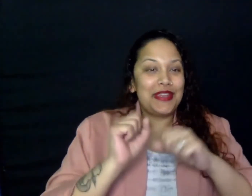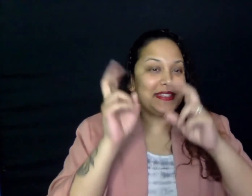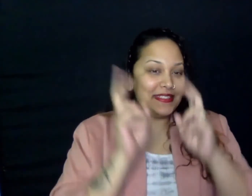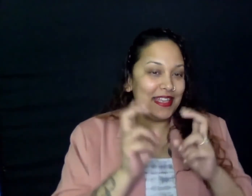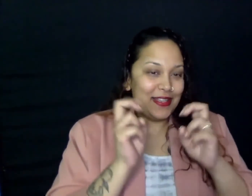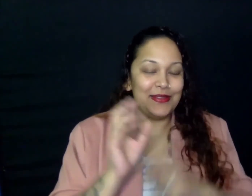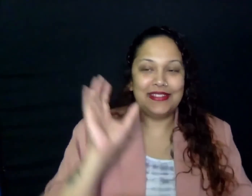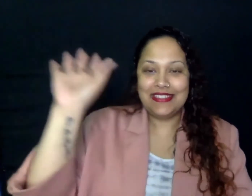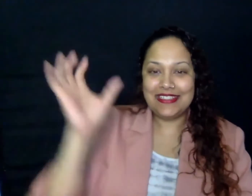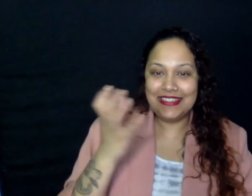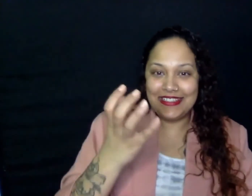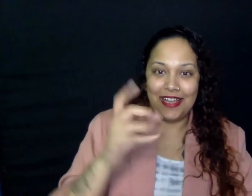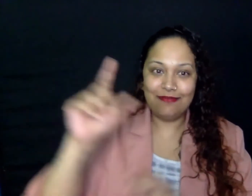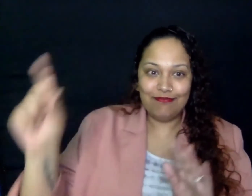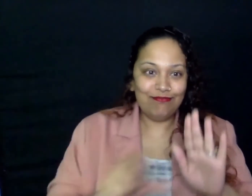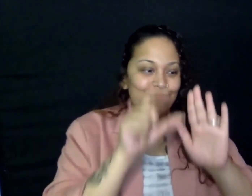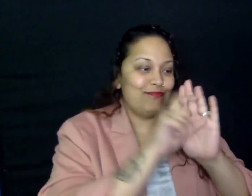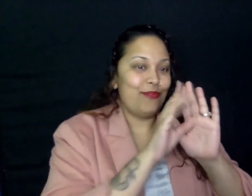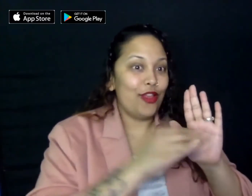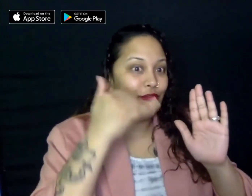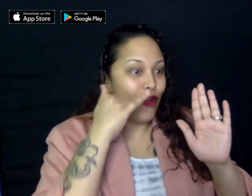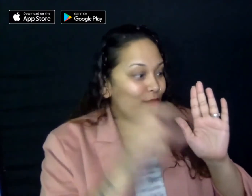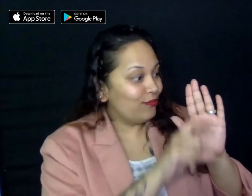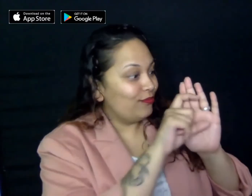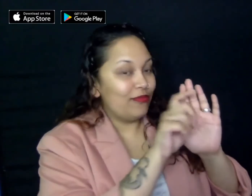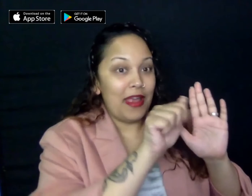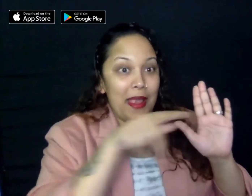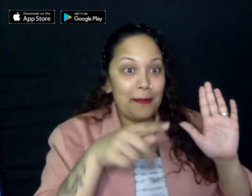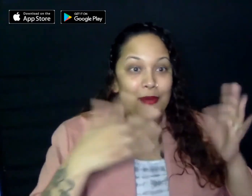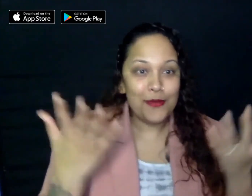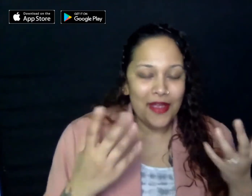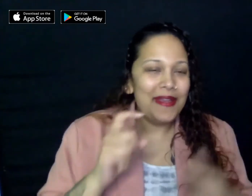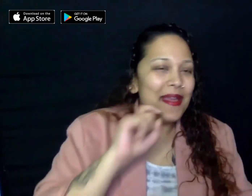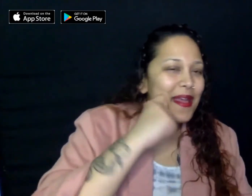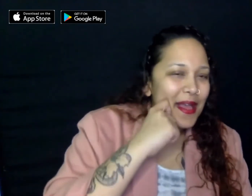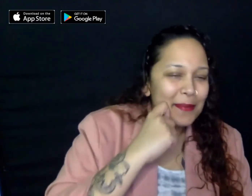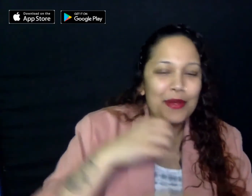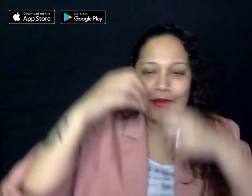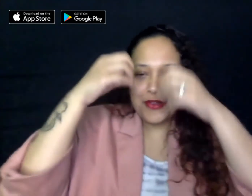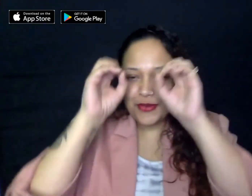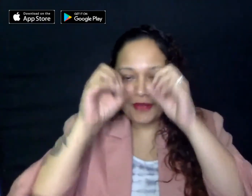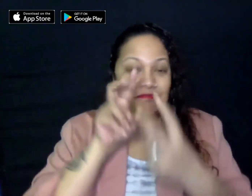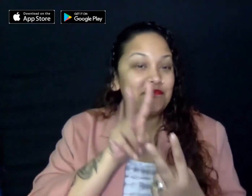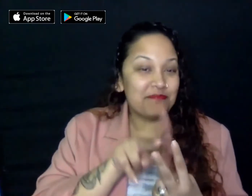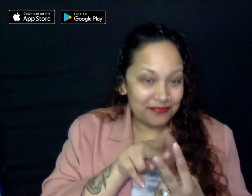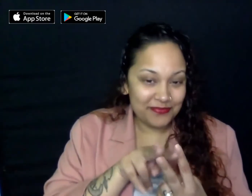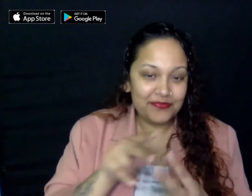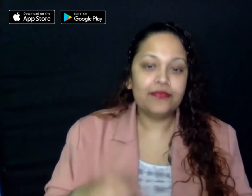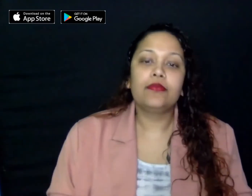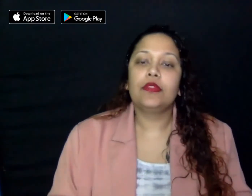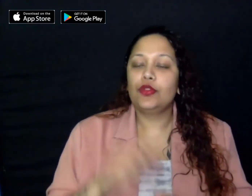You can download the sign One News app. By heading to the app store or Google Play Store on your smartphone.